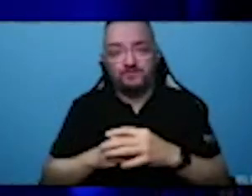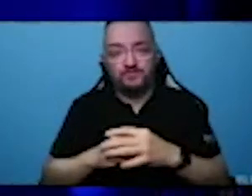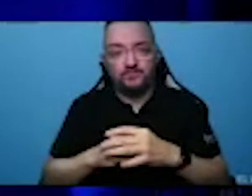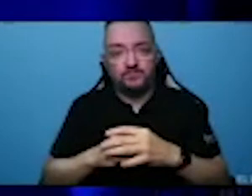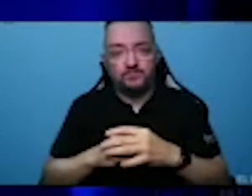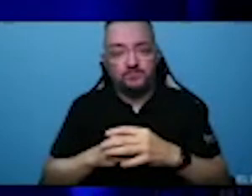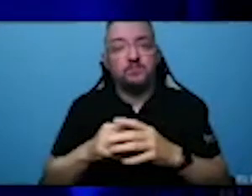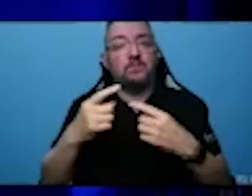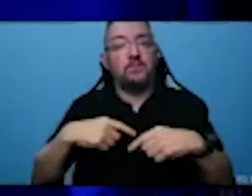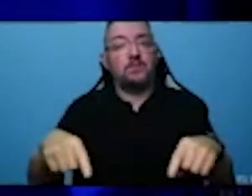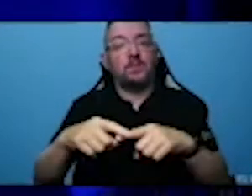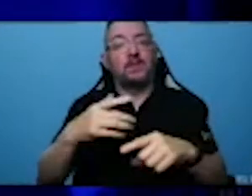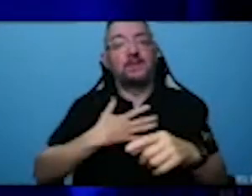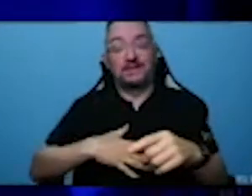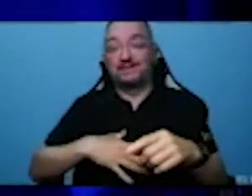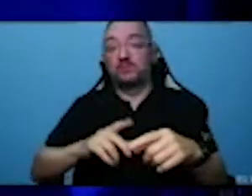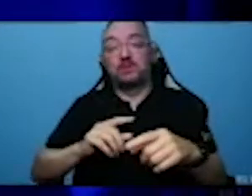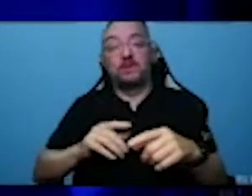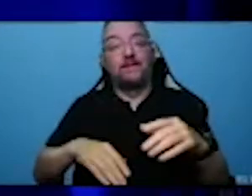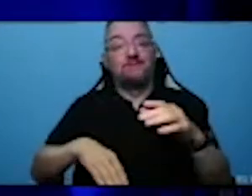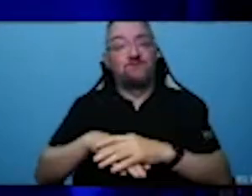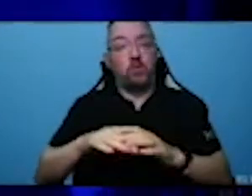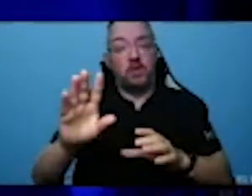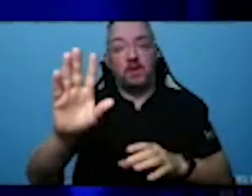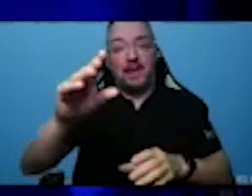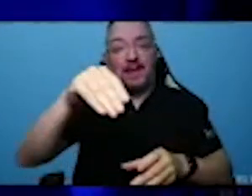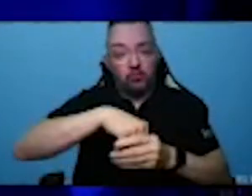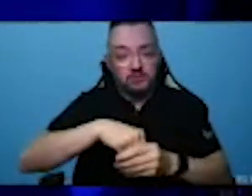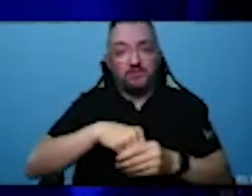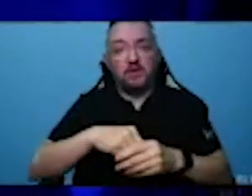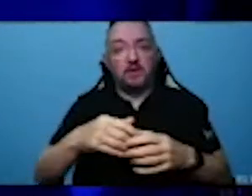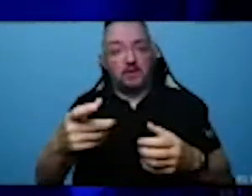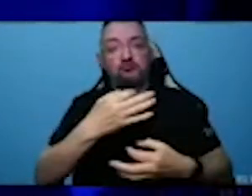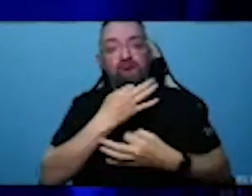collaborative in how we actually tackle these risks as well. And make sure that decision making